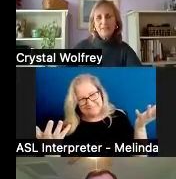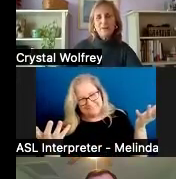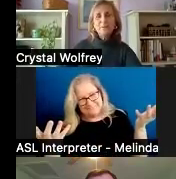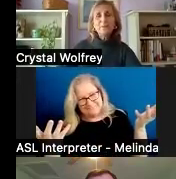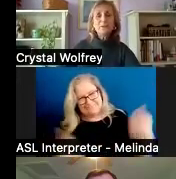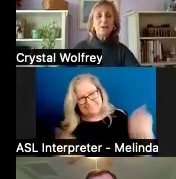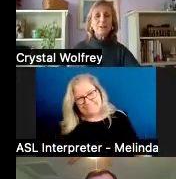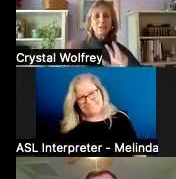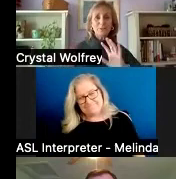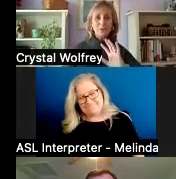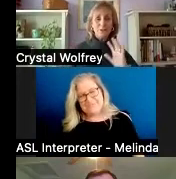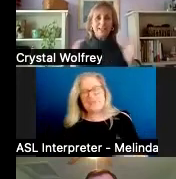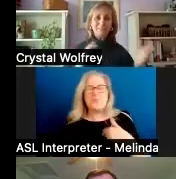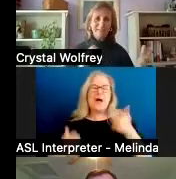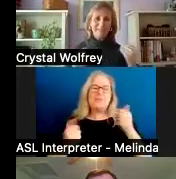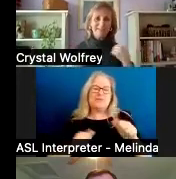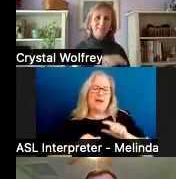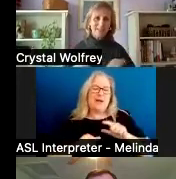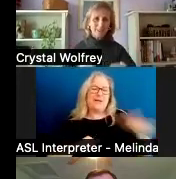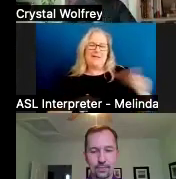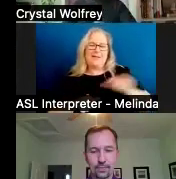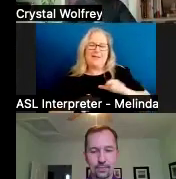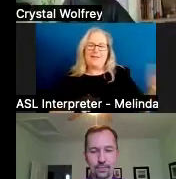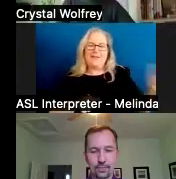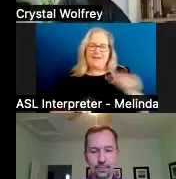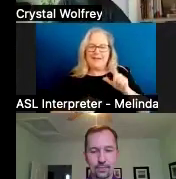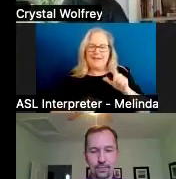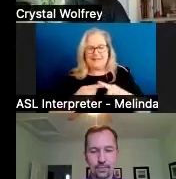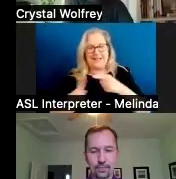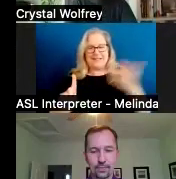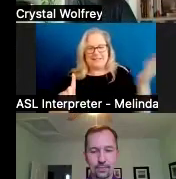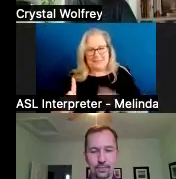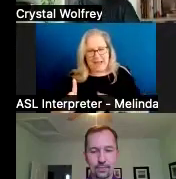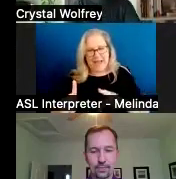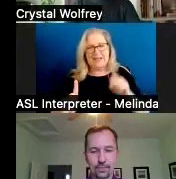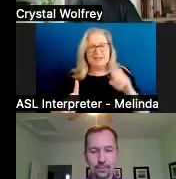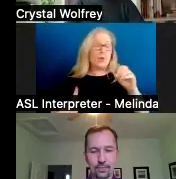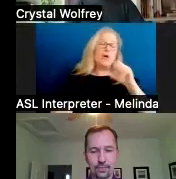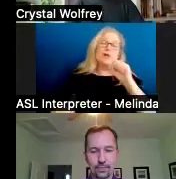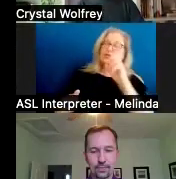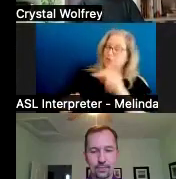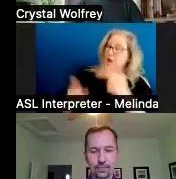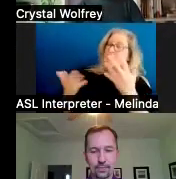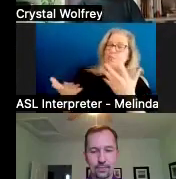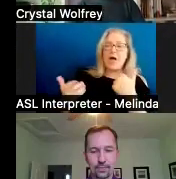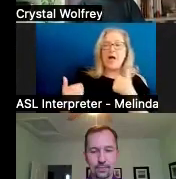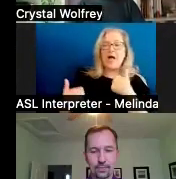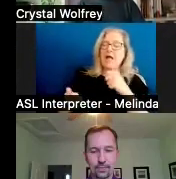So I'm going to try to do Sean and me until he gets back. So Sean, "Well, I've encountered a situation with Dr. Magic